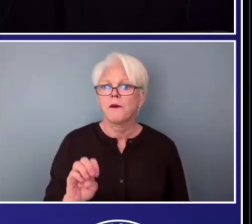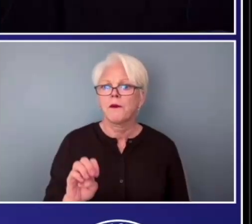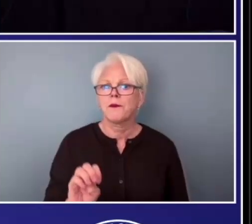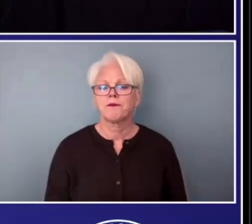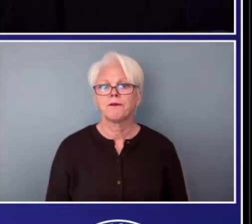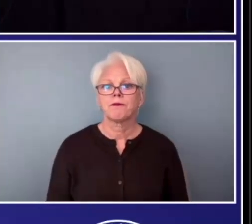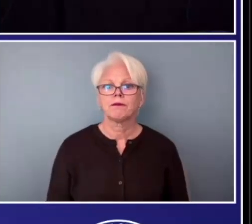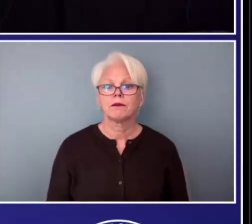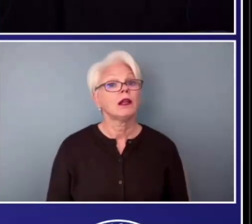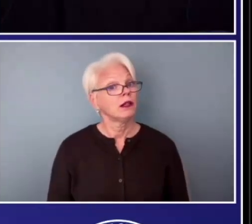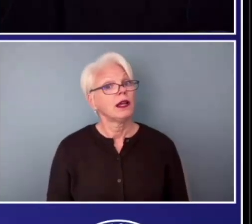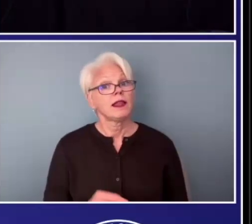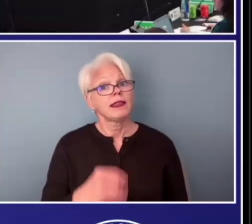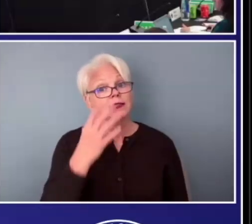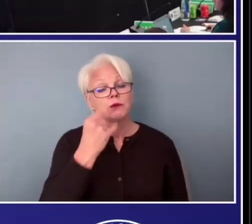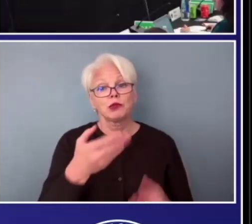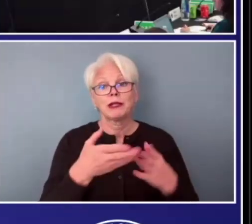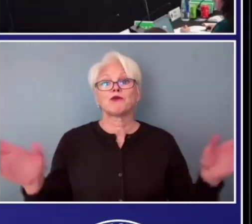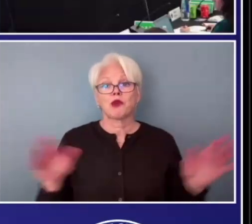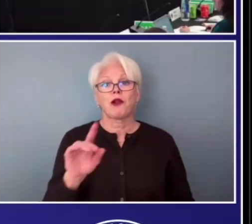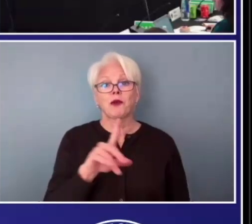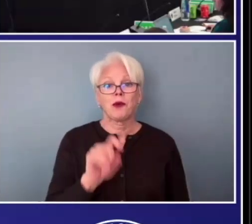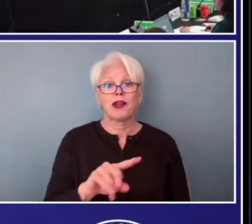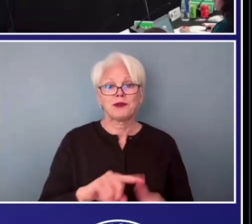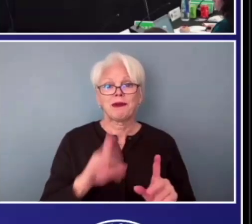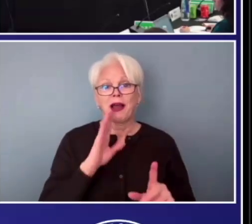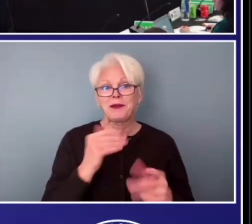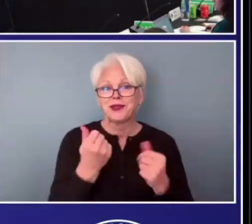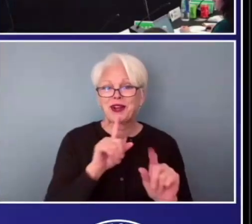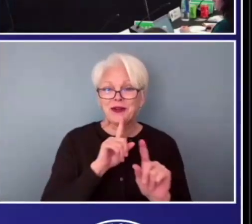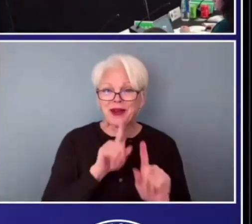It's a pretty broad question, but I'll try to answer it as best I can.